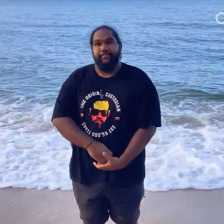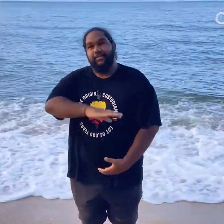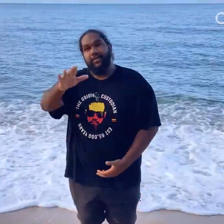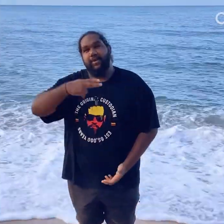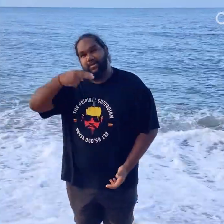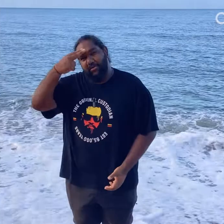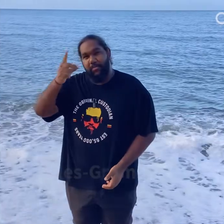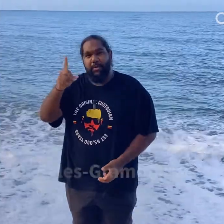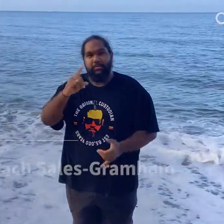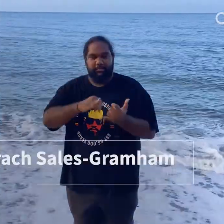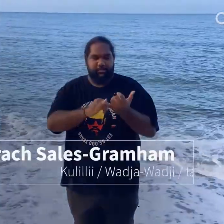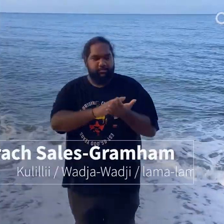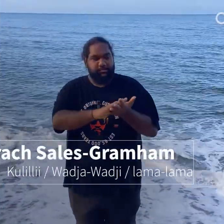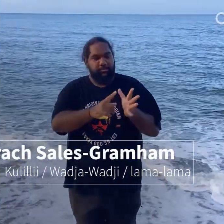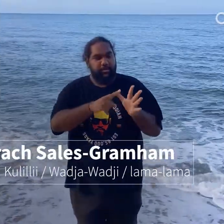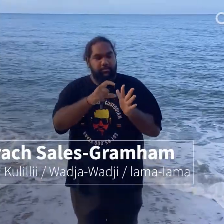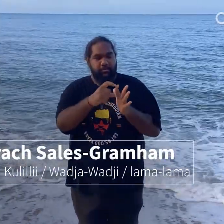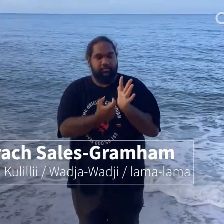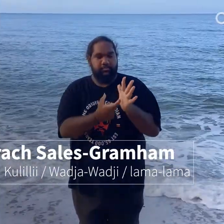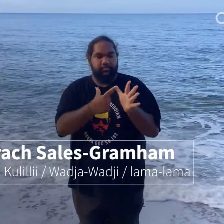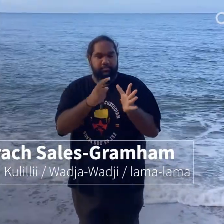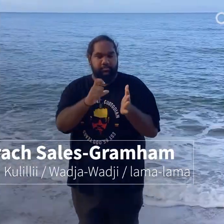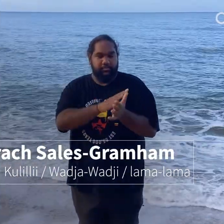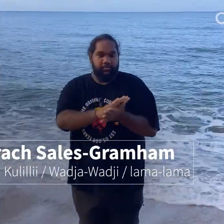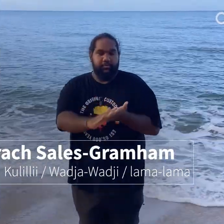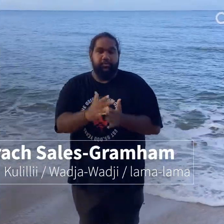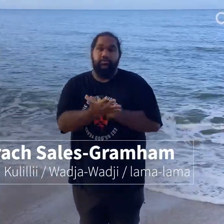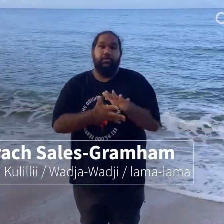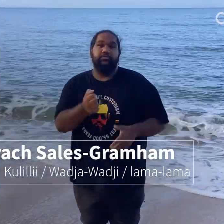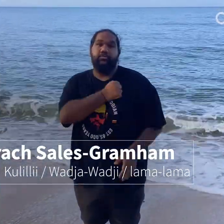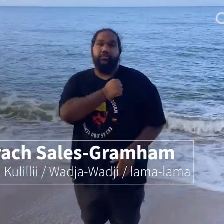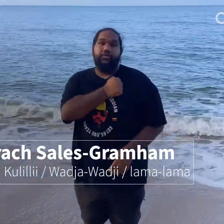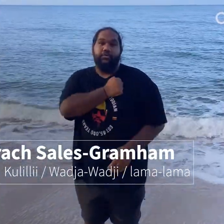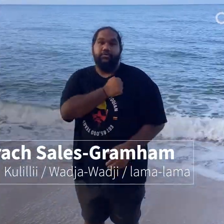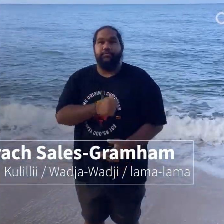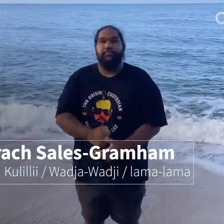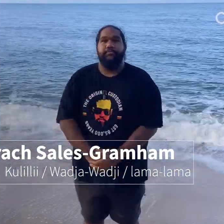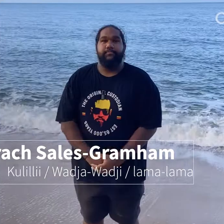Hi, my name is Shardrach